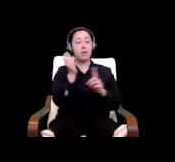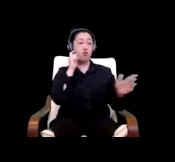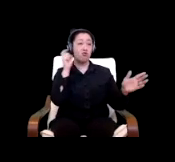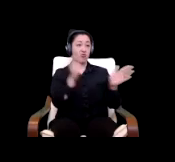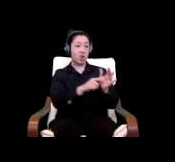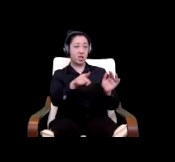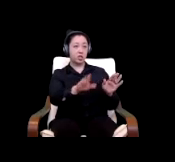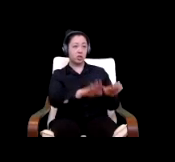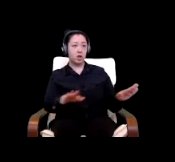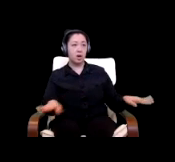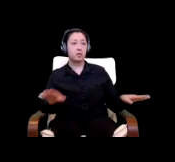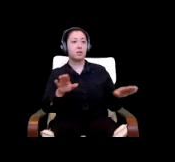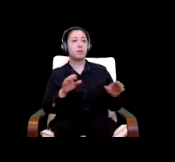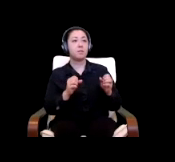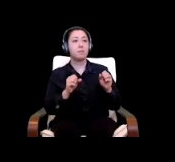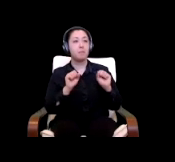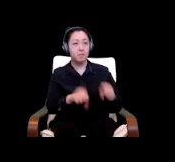concept development.